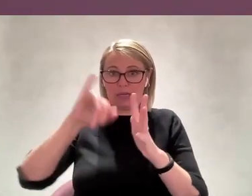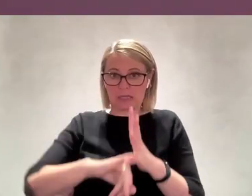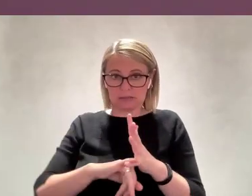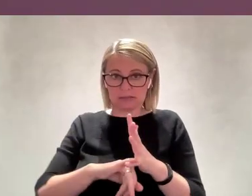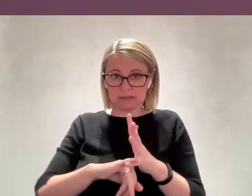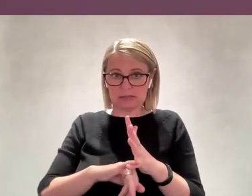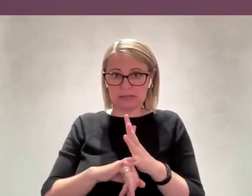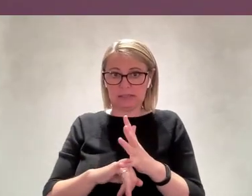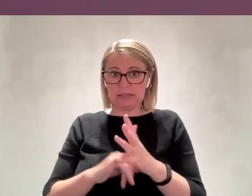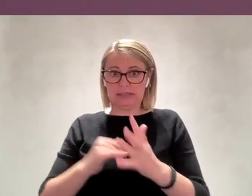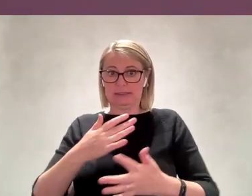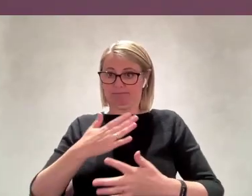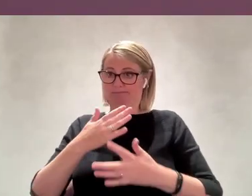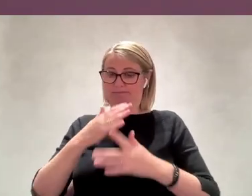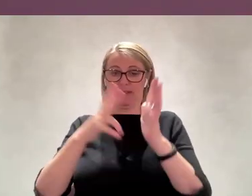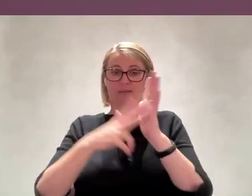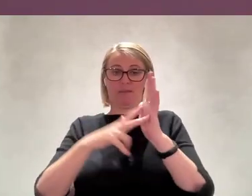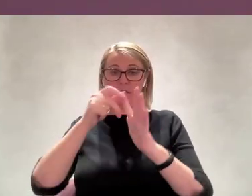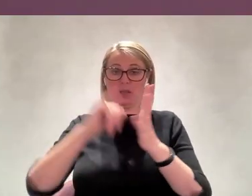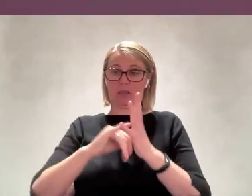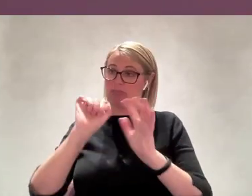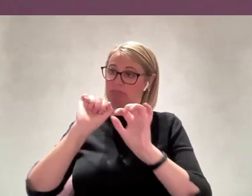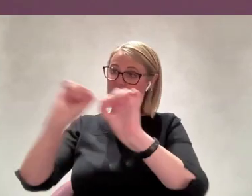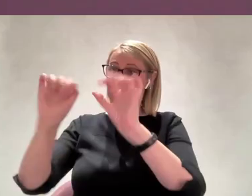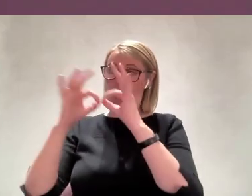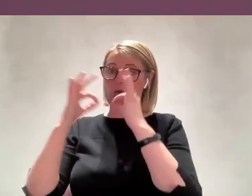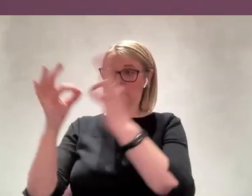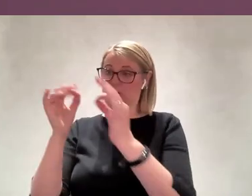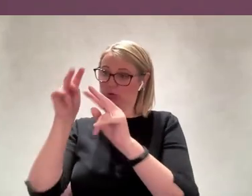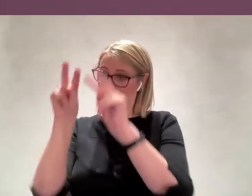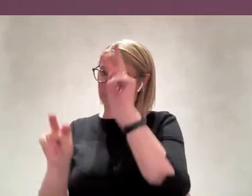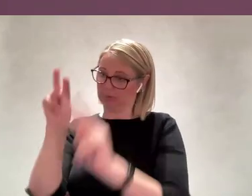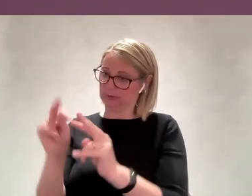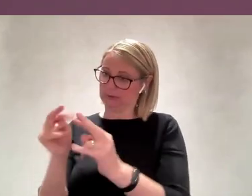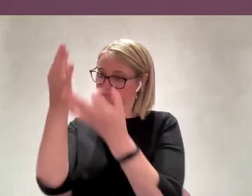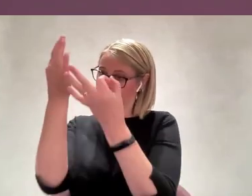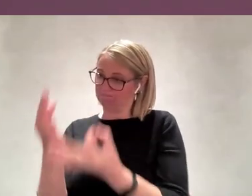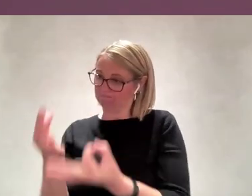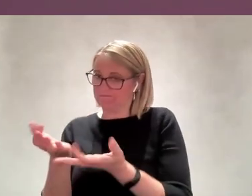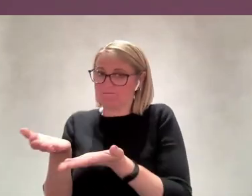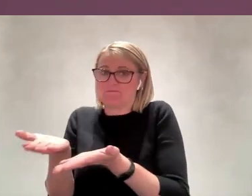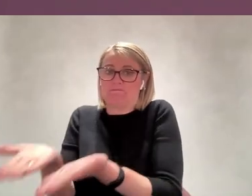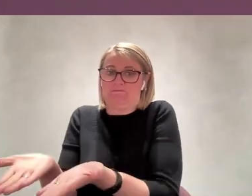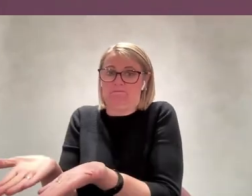It is up to each organisation to assess and determine